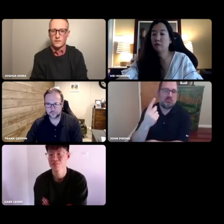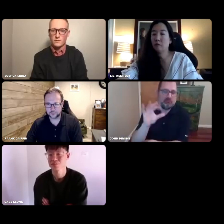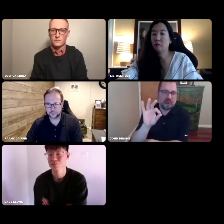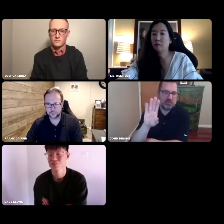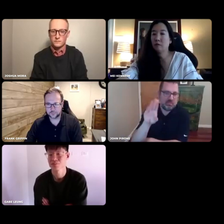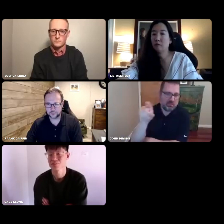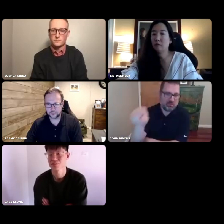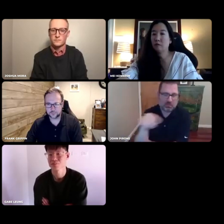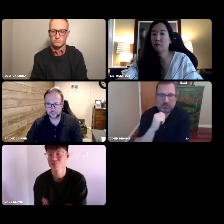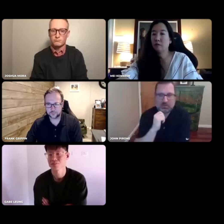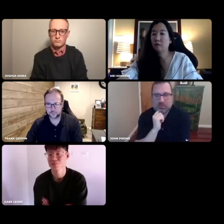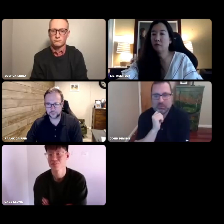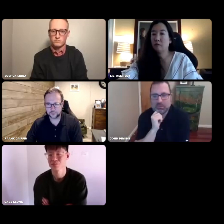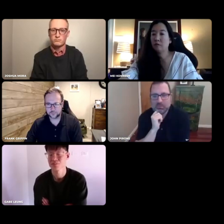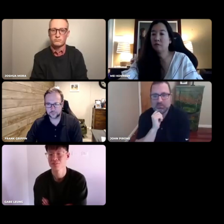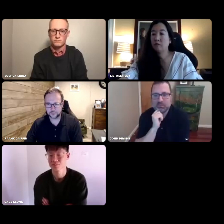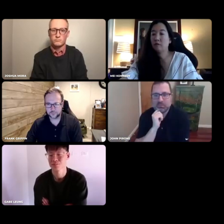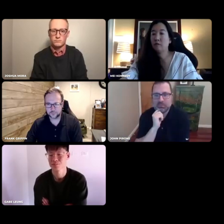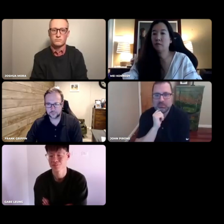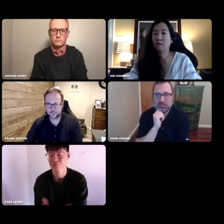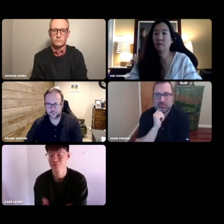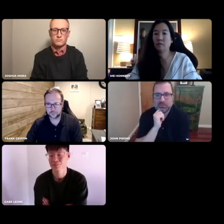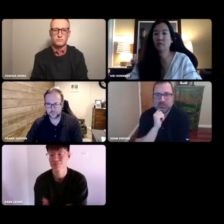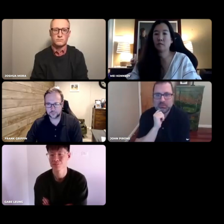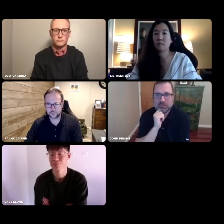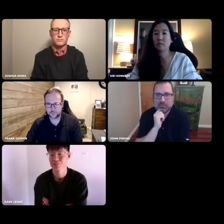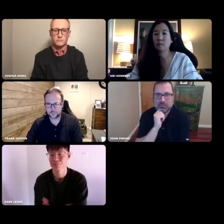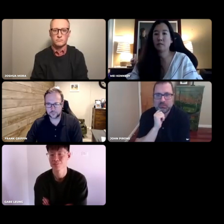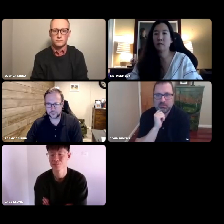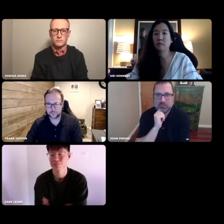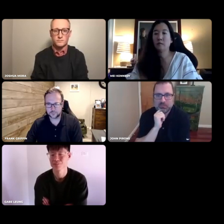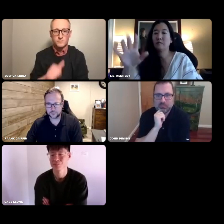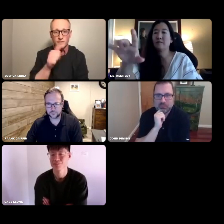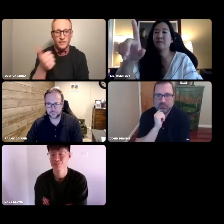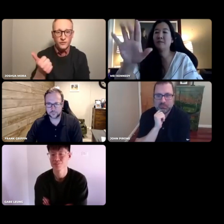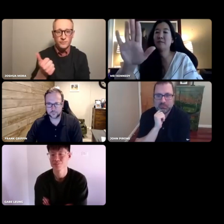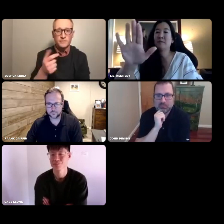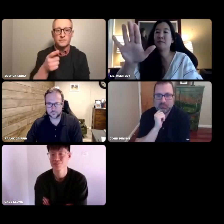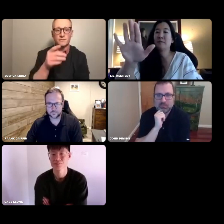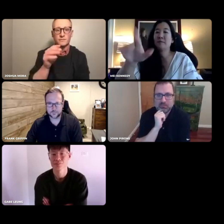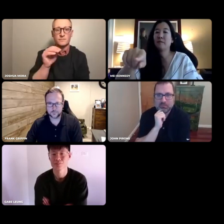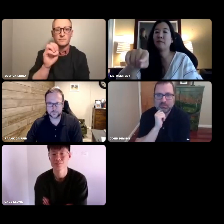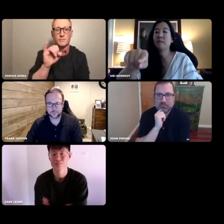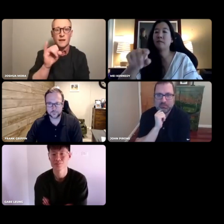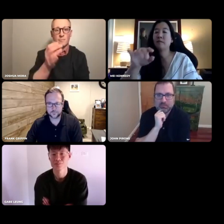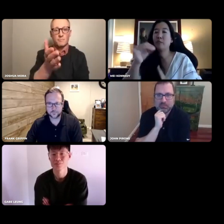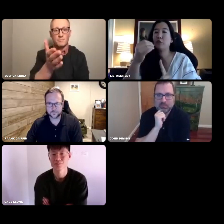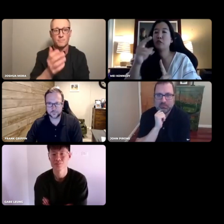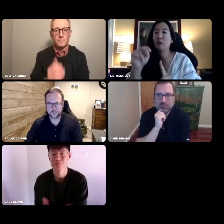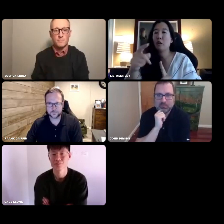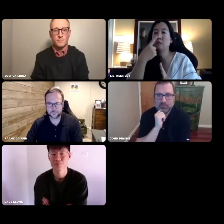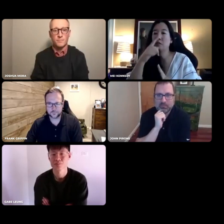the resources on it too. It's on Facebook.